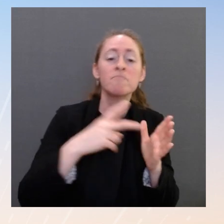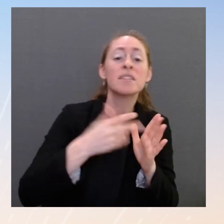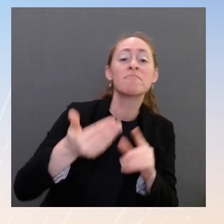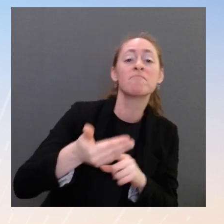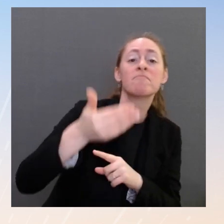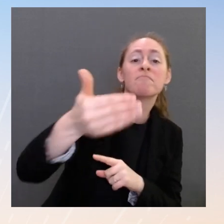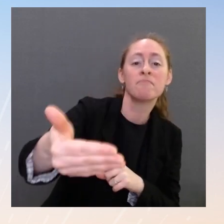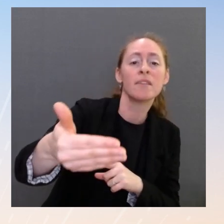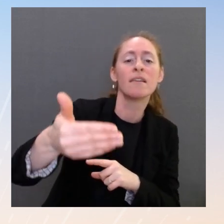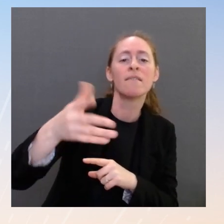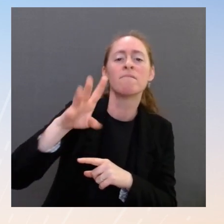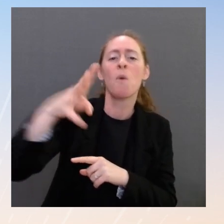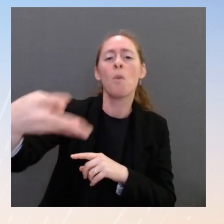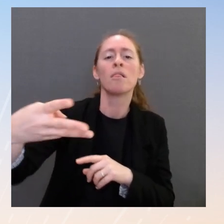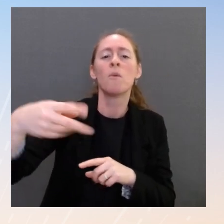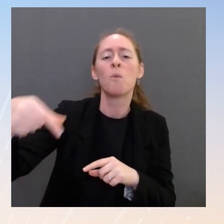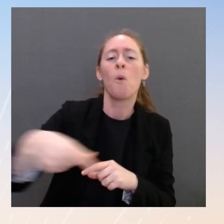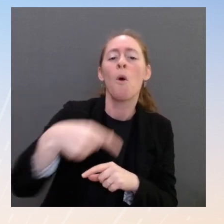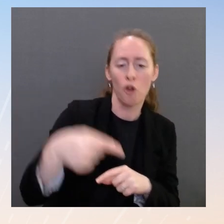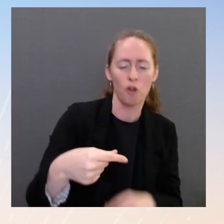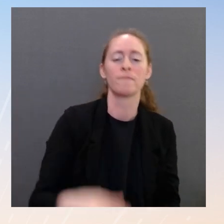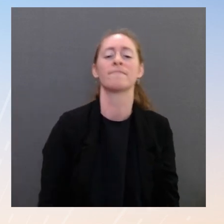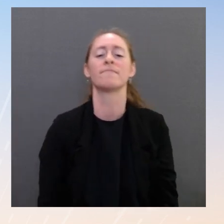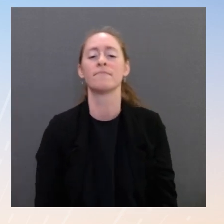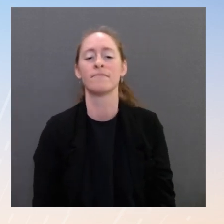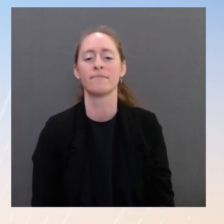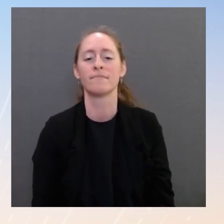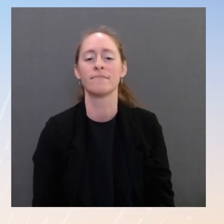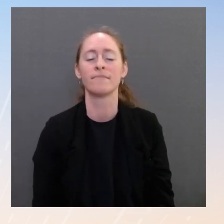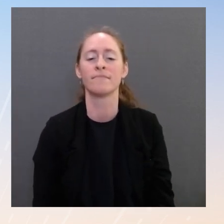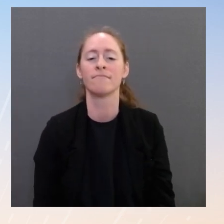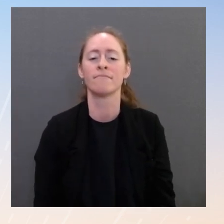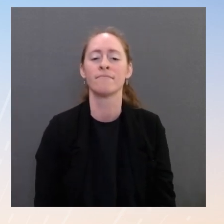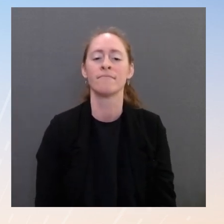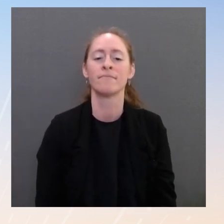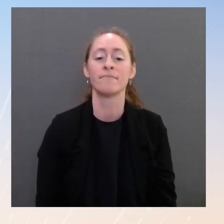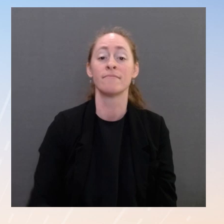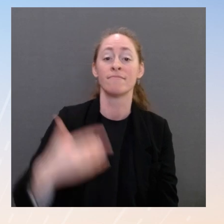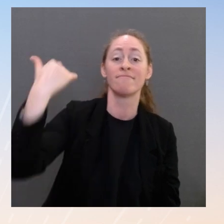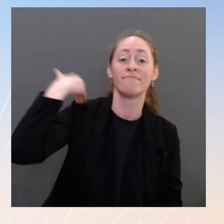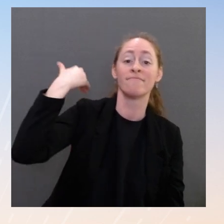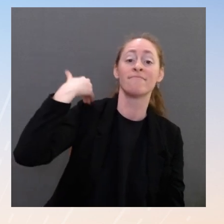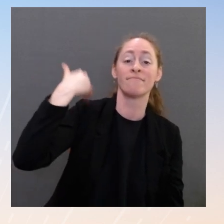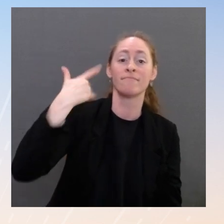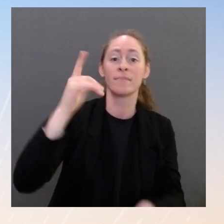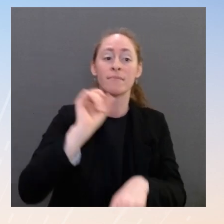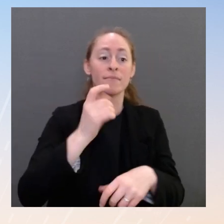So, last quarter, companies built up their inventories very quickly. And growth in inventories are expected to be slower,